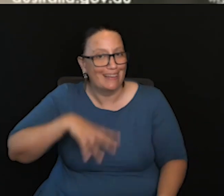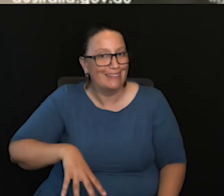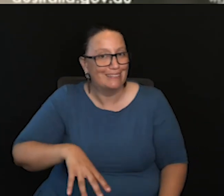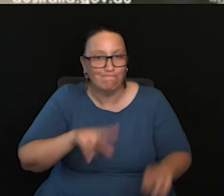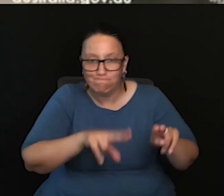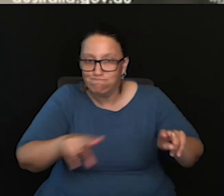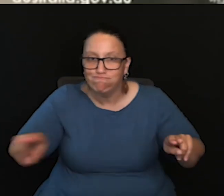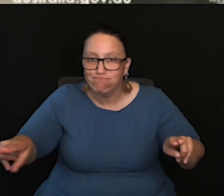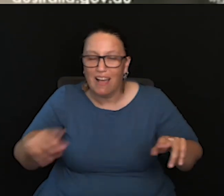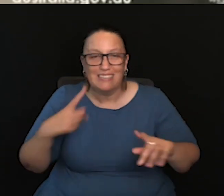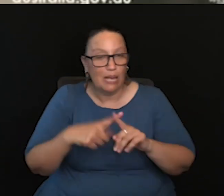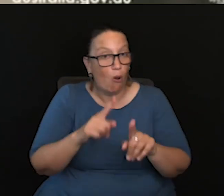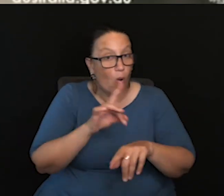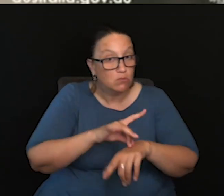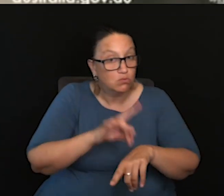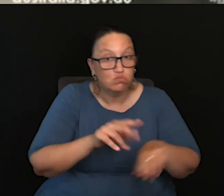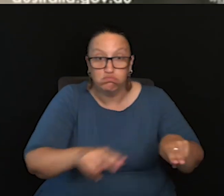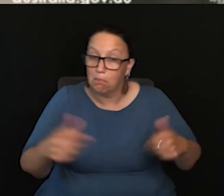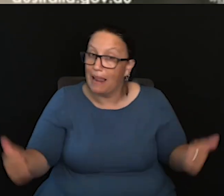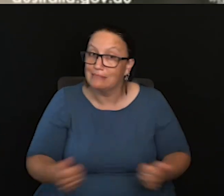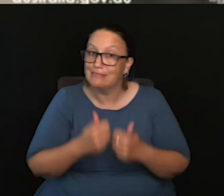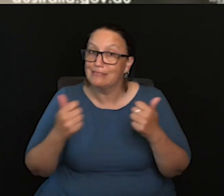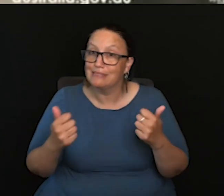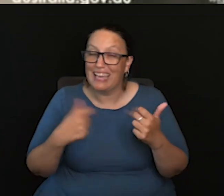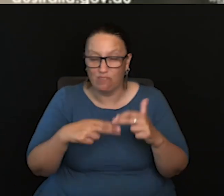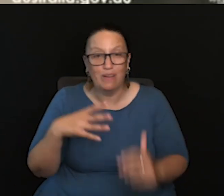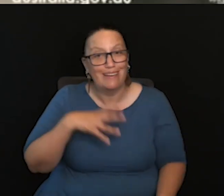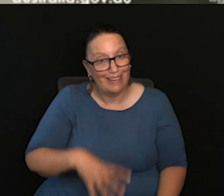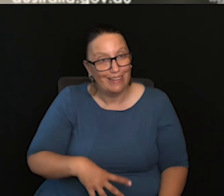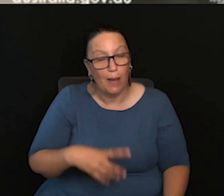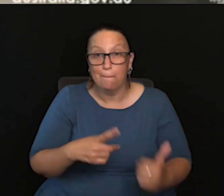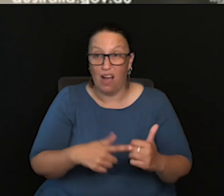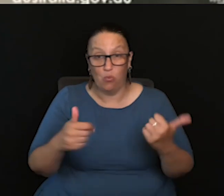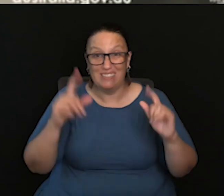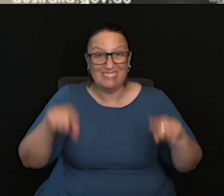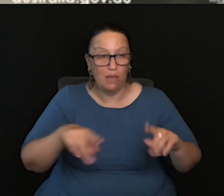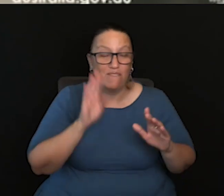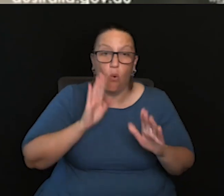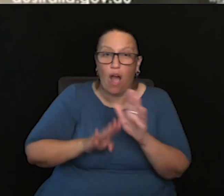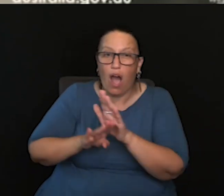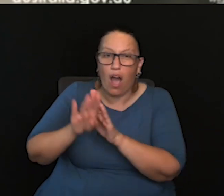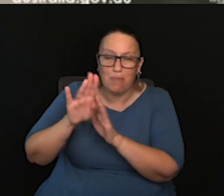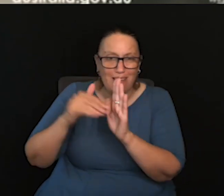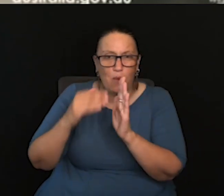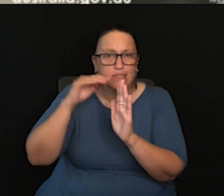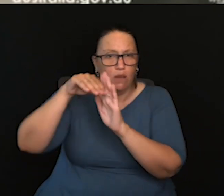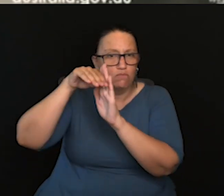but the results are significantly below even the best case projections